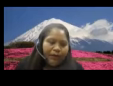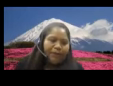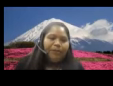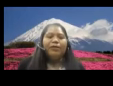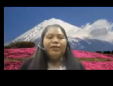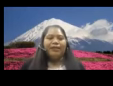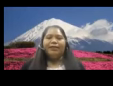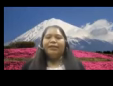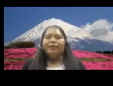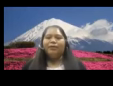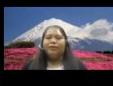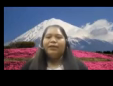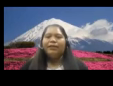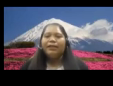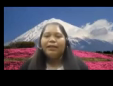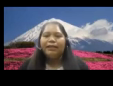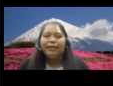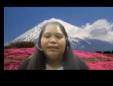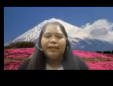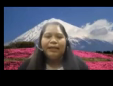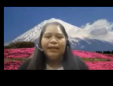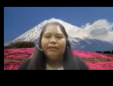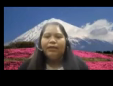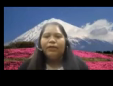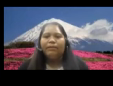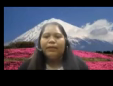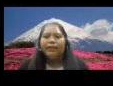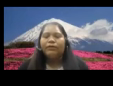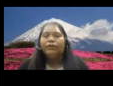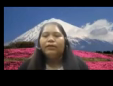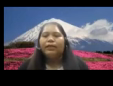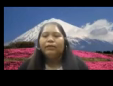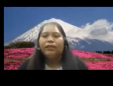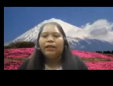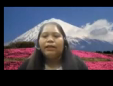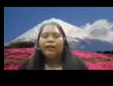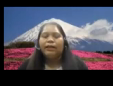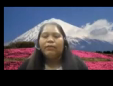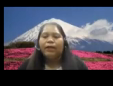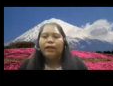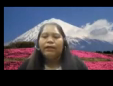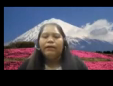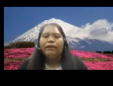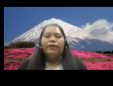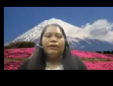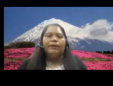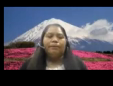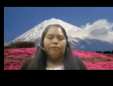(Eulalia through interpreter): Thank you very much, it's really what farmworkers experience every single day out there,